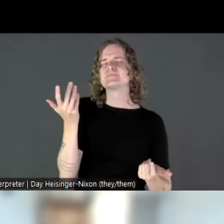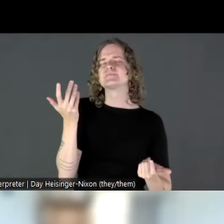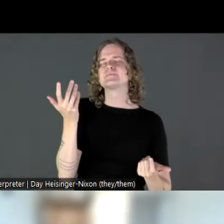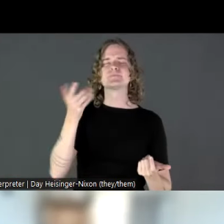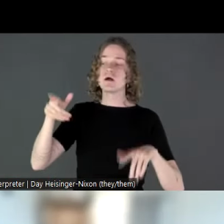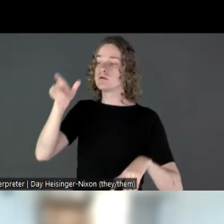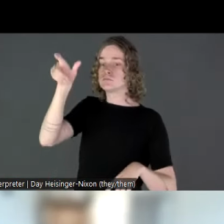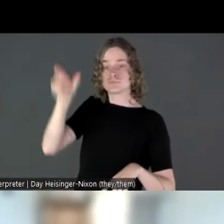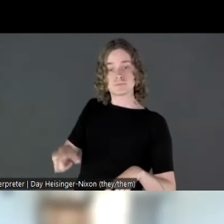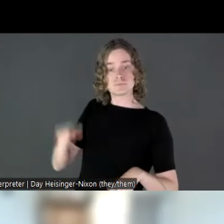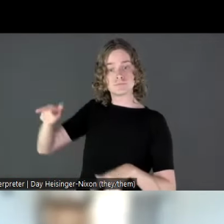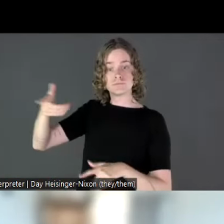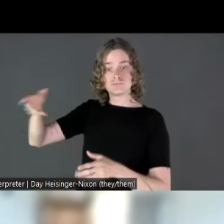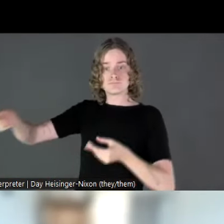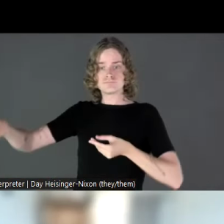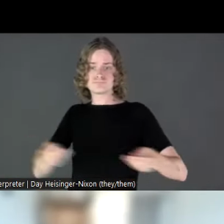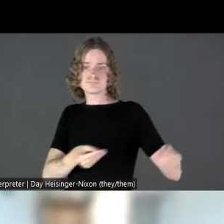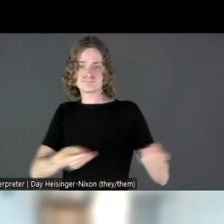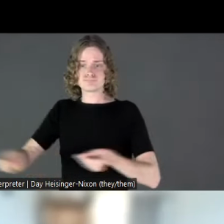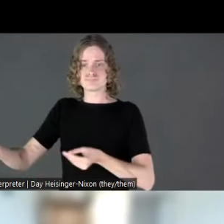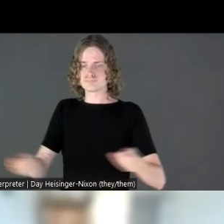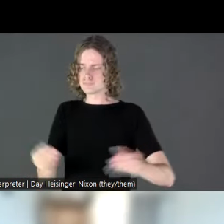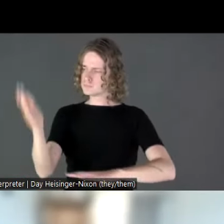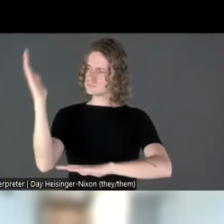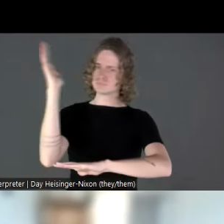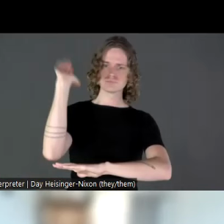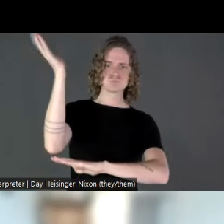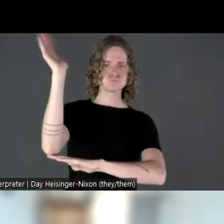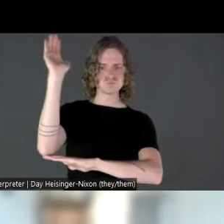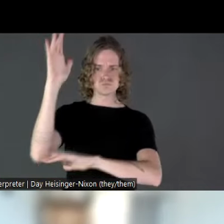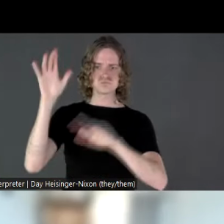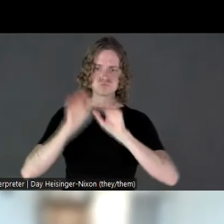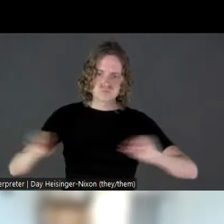That is a basic training budget on how to include children with disabilities in humanitarian action.